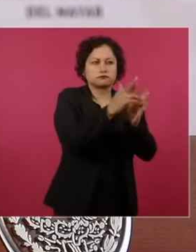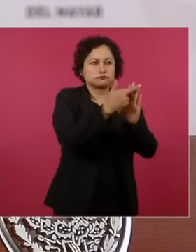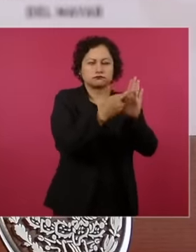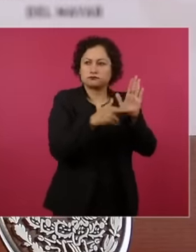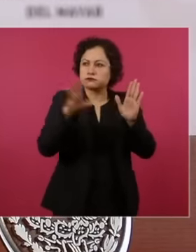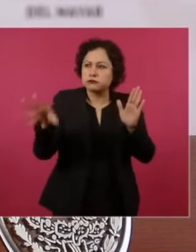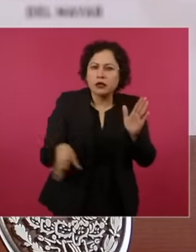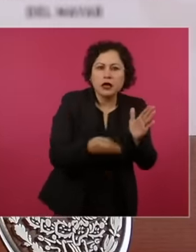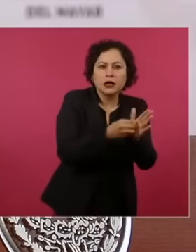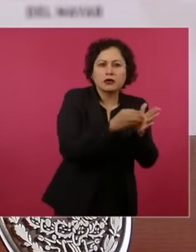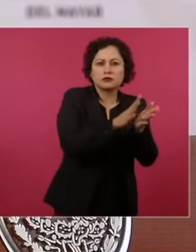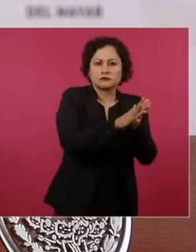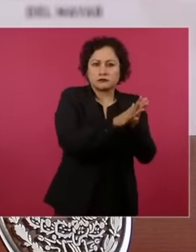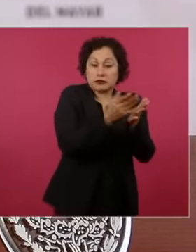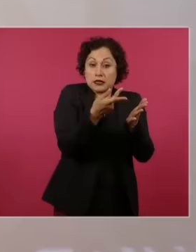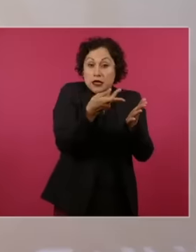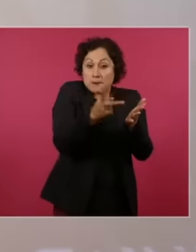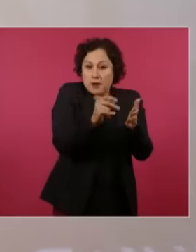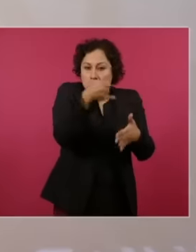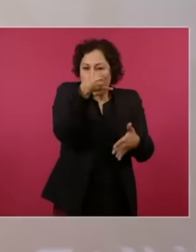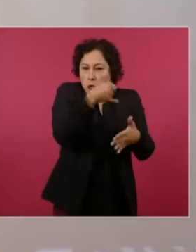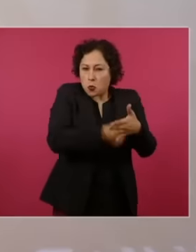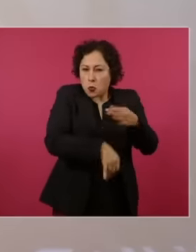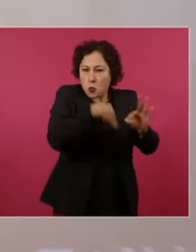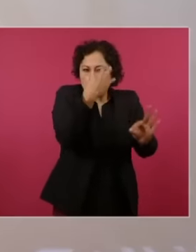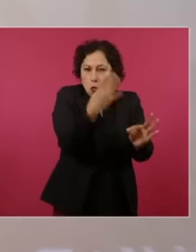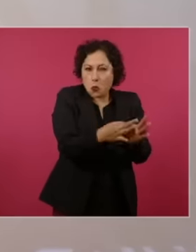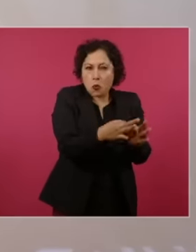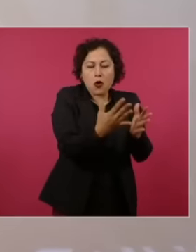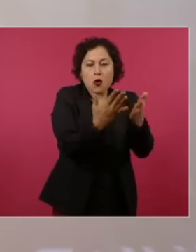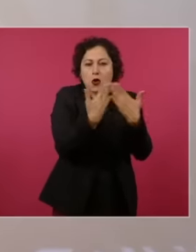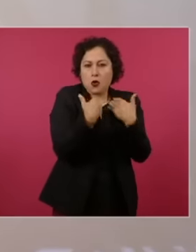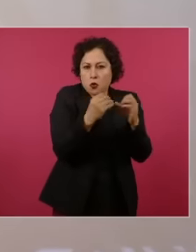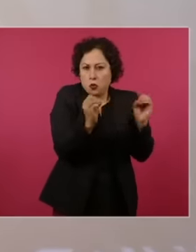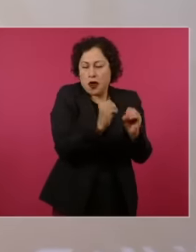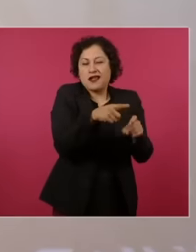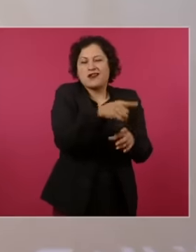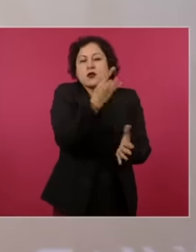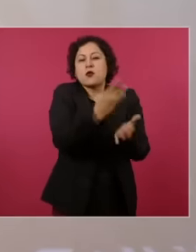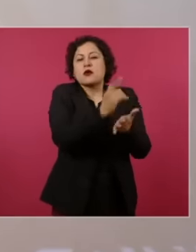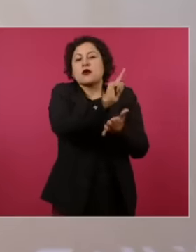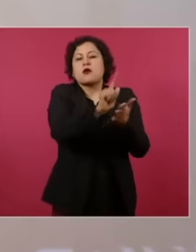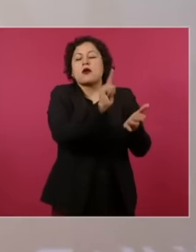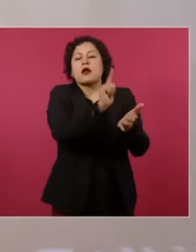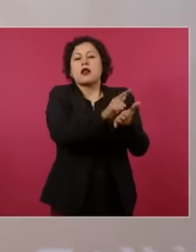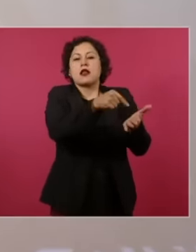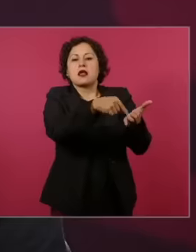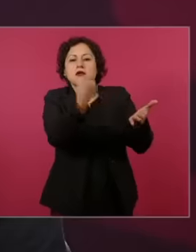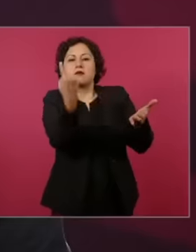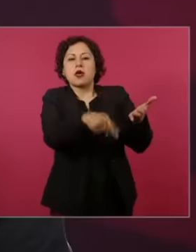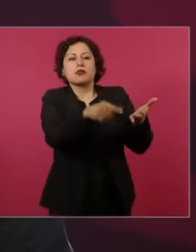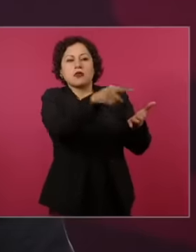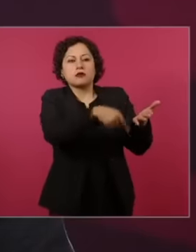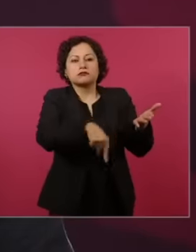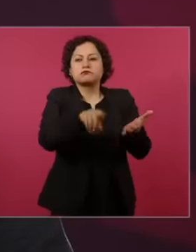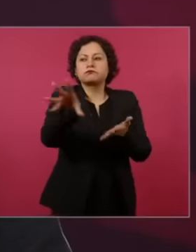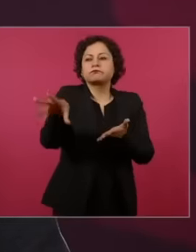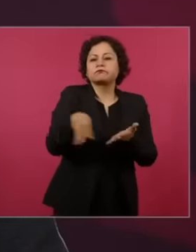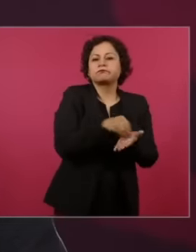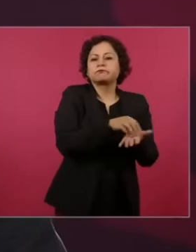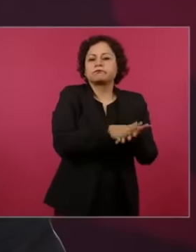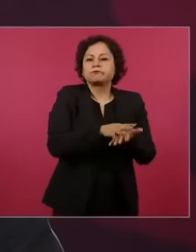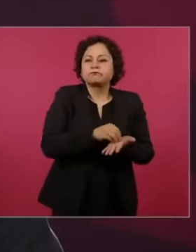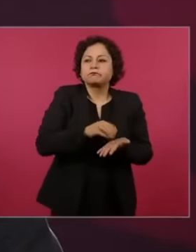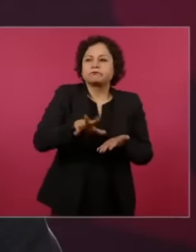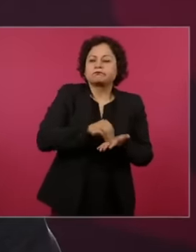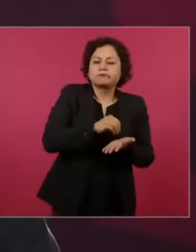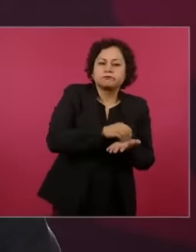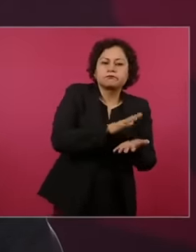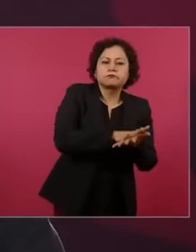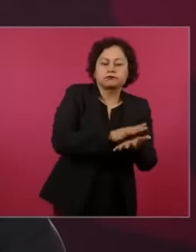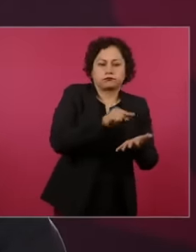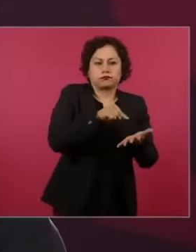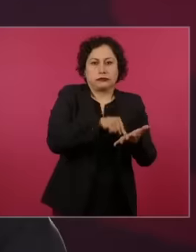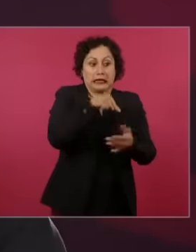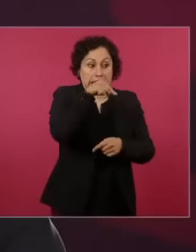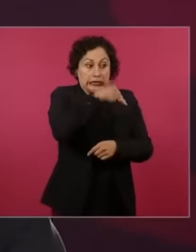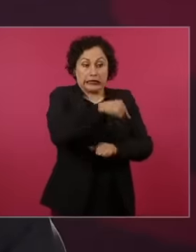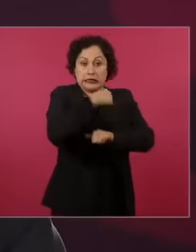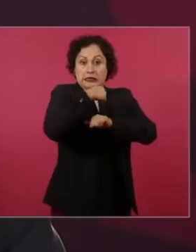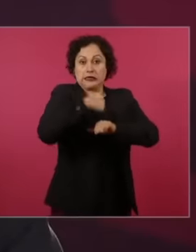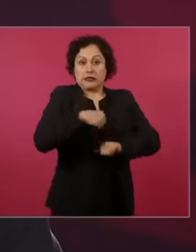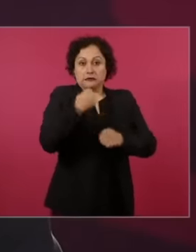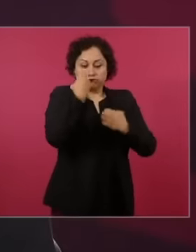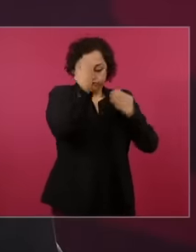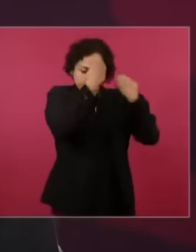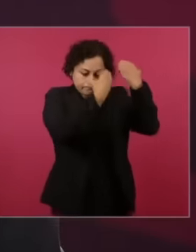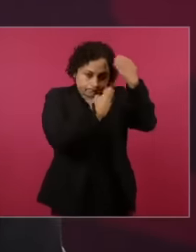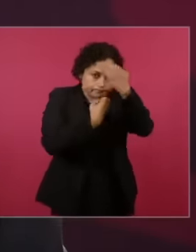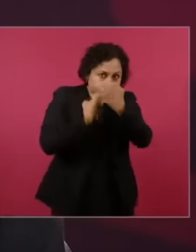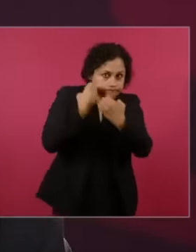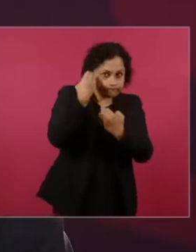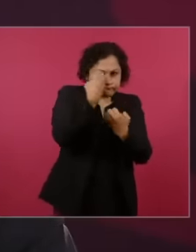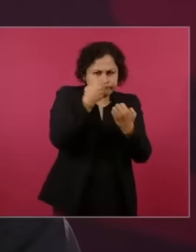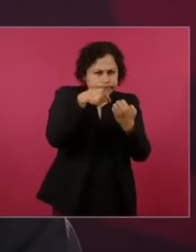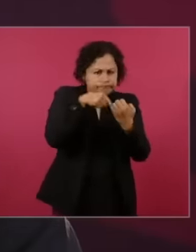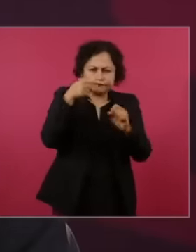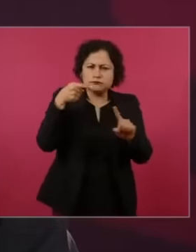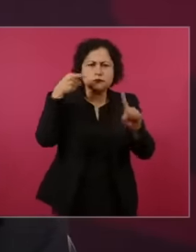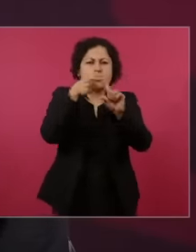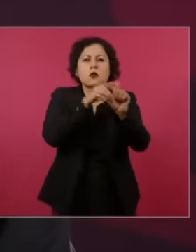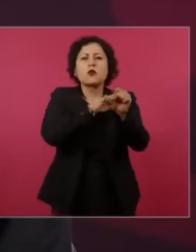law Then an analysis is done because what is sought is to prevent and at the time combat operations